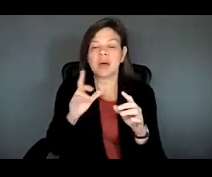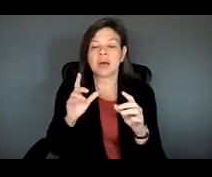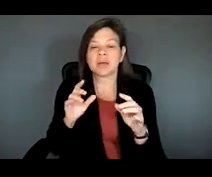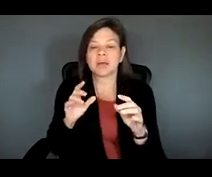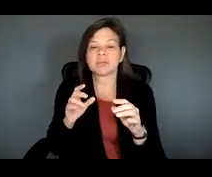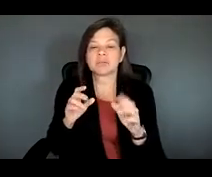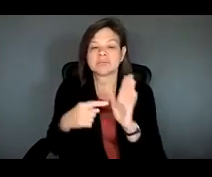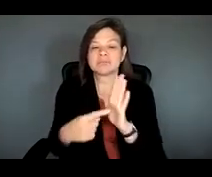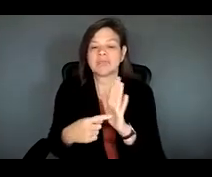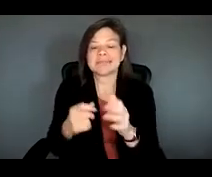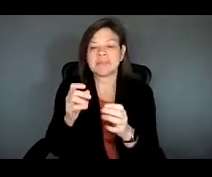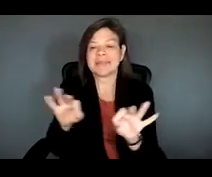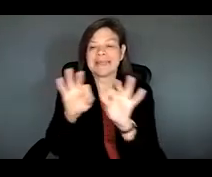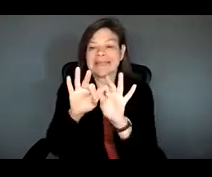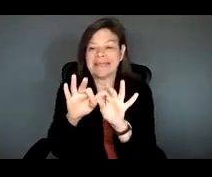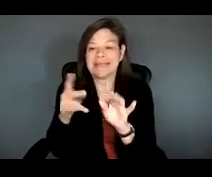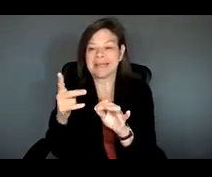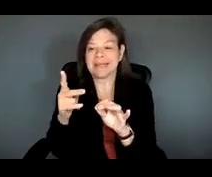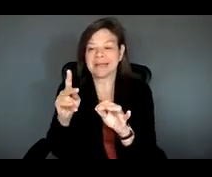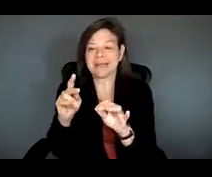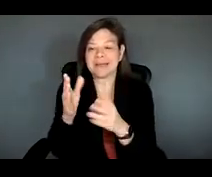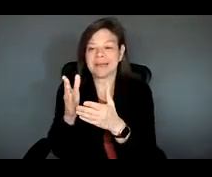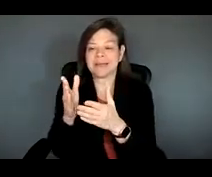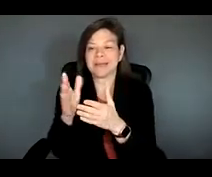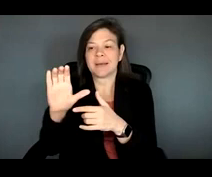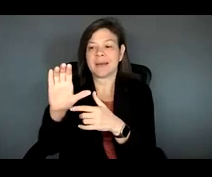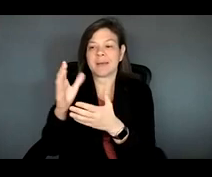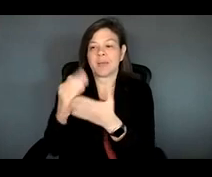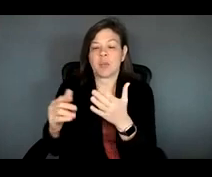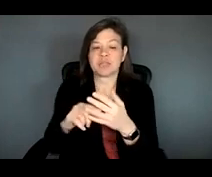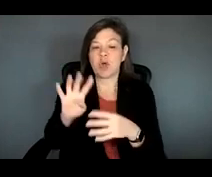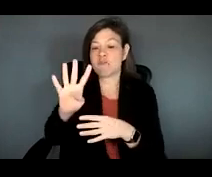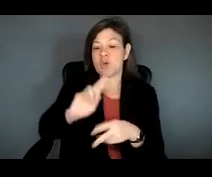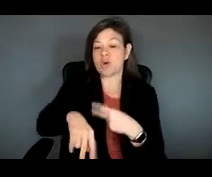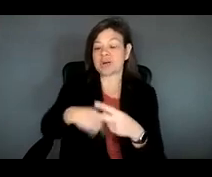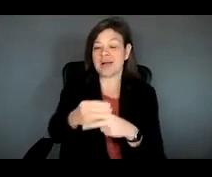So there are four different types of 80-minute concurrent sessions.